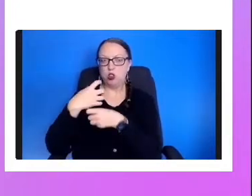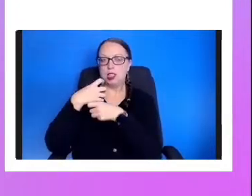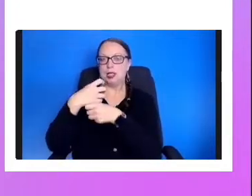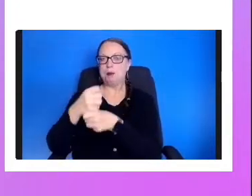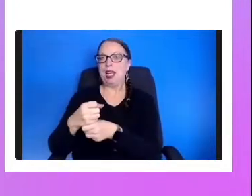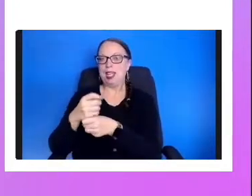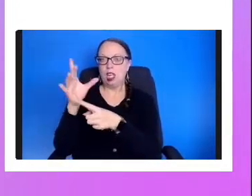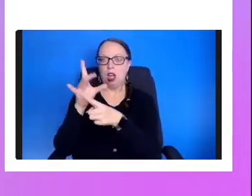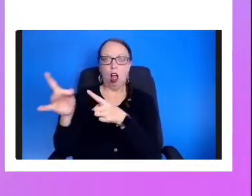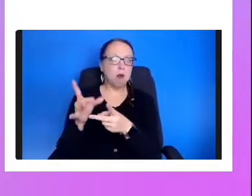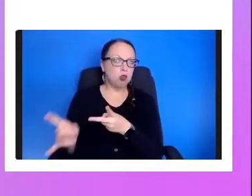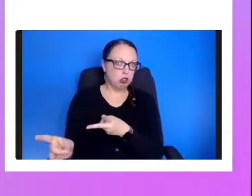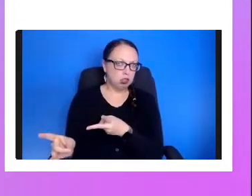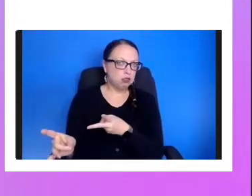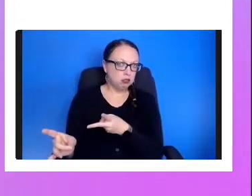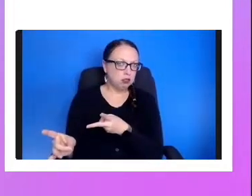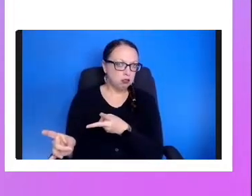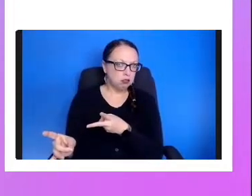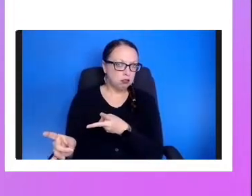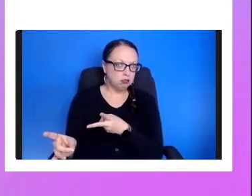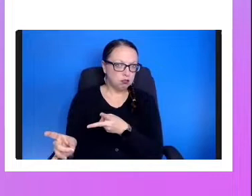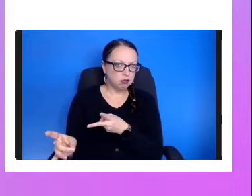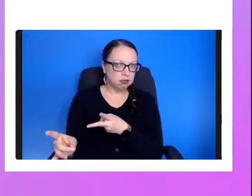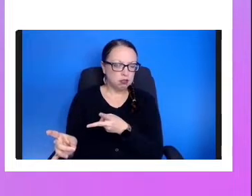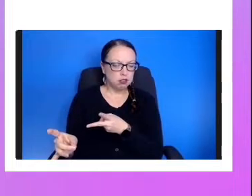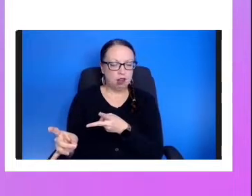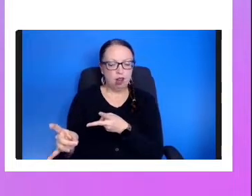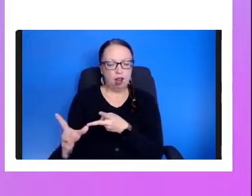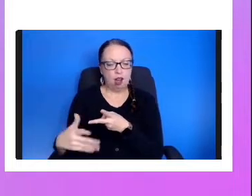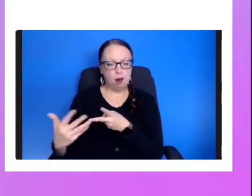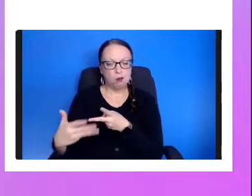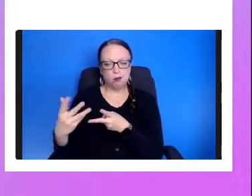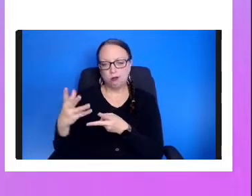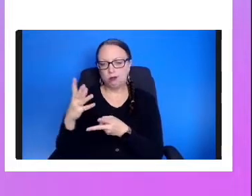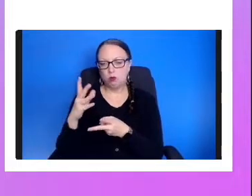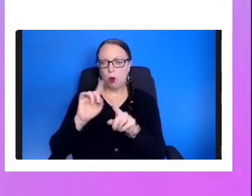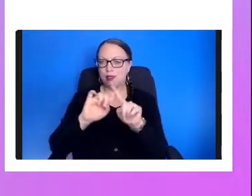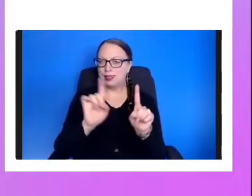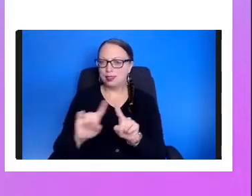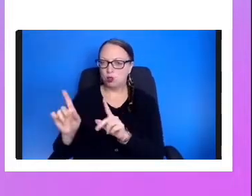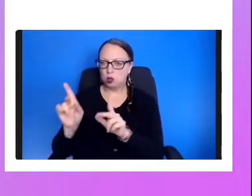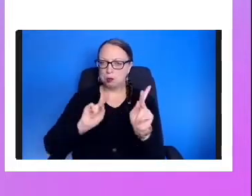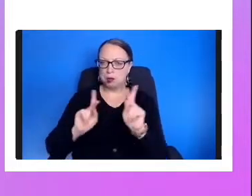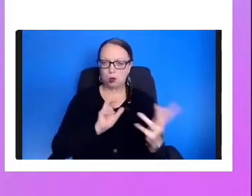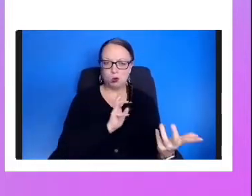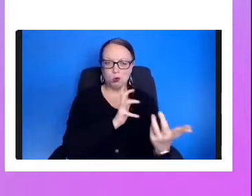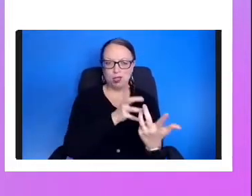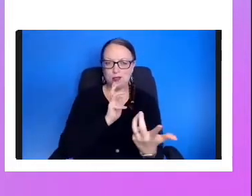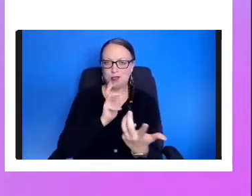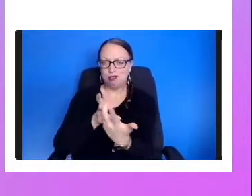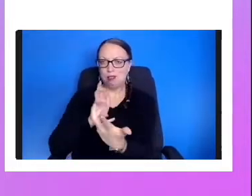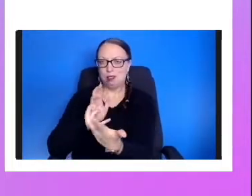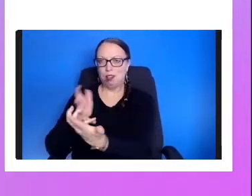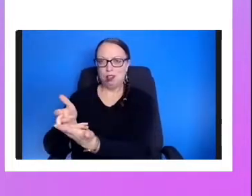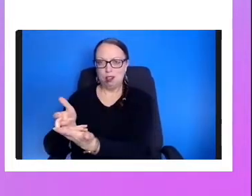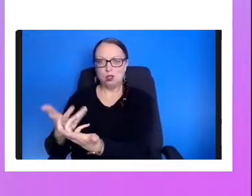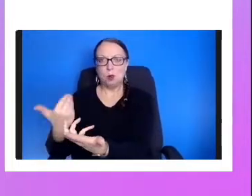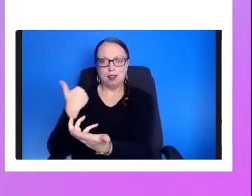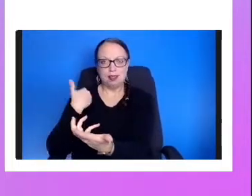options for the different people with different access needs to have a really positive experience